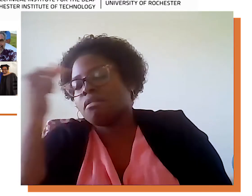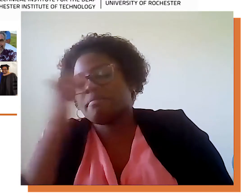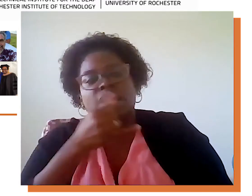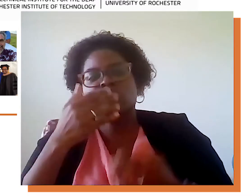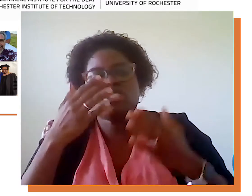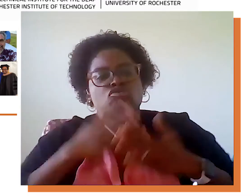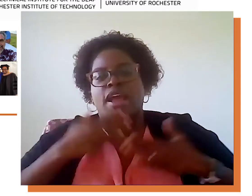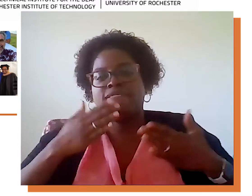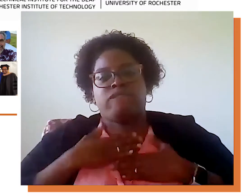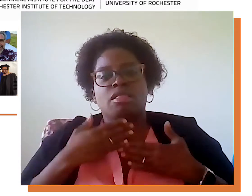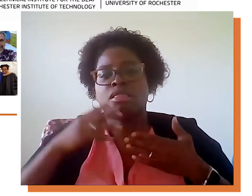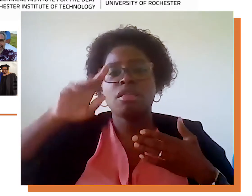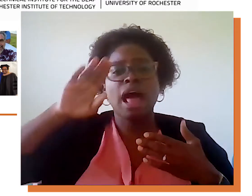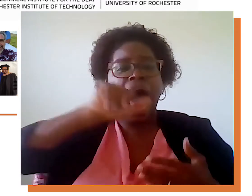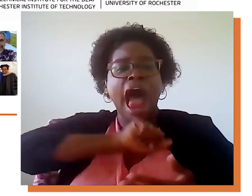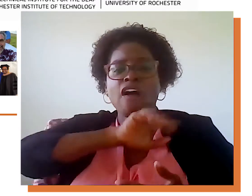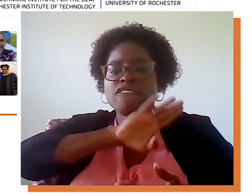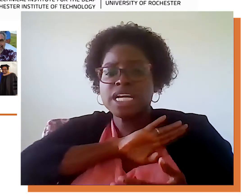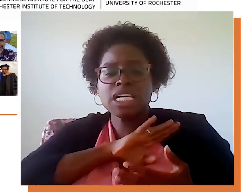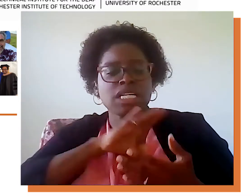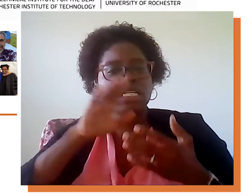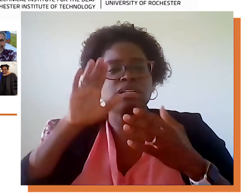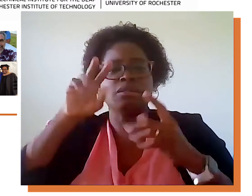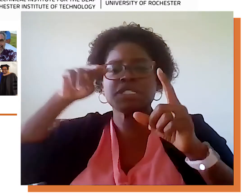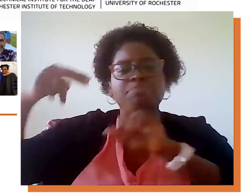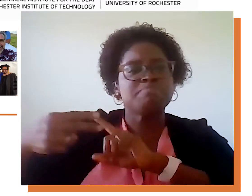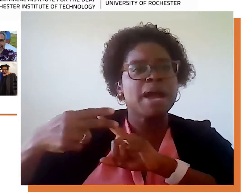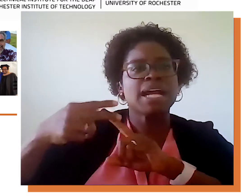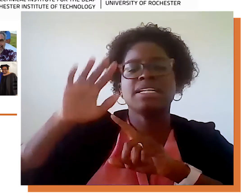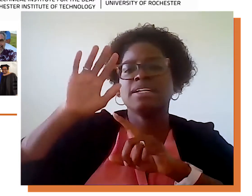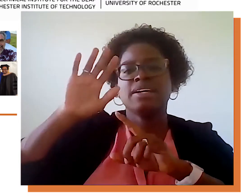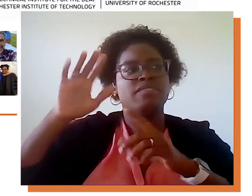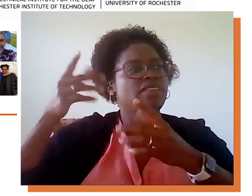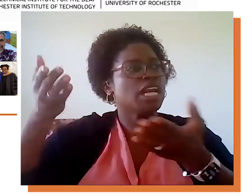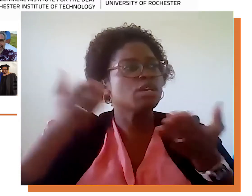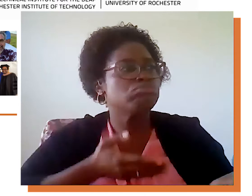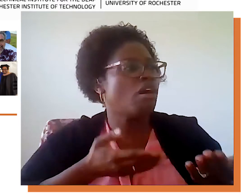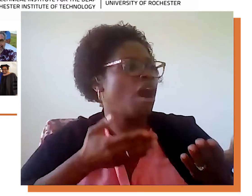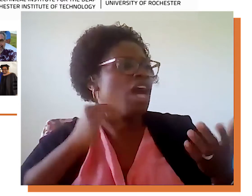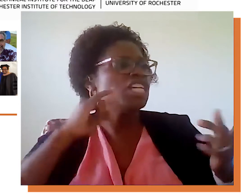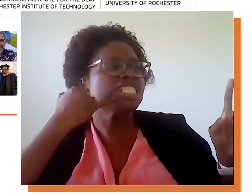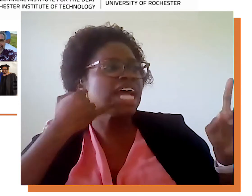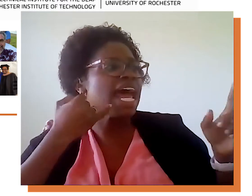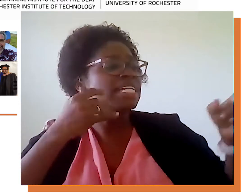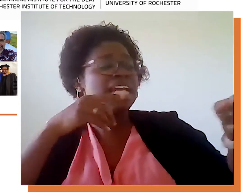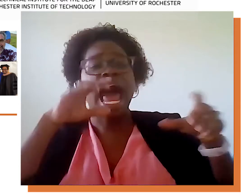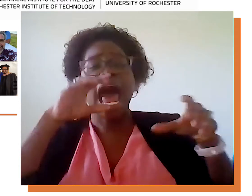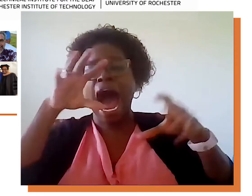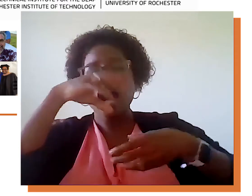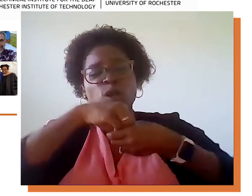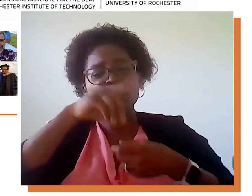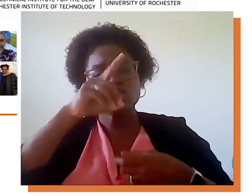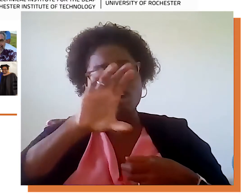and the position that I have now. Dr. Buckley's support. Jess' support.